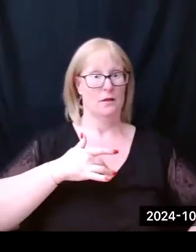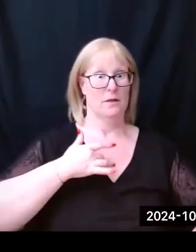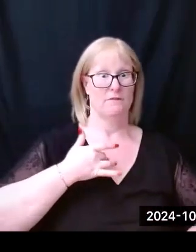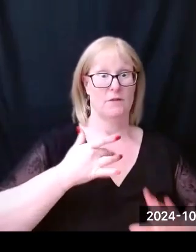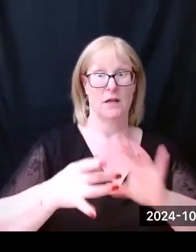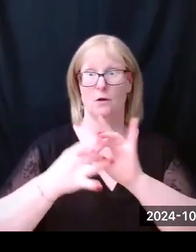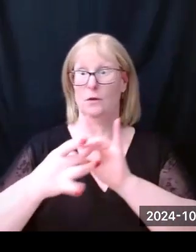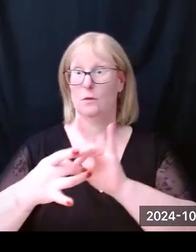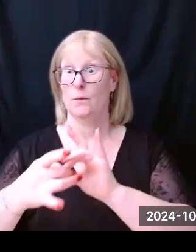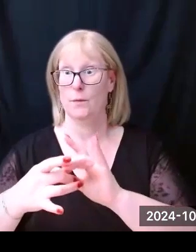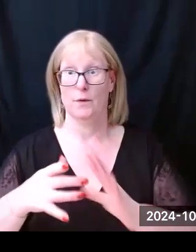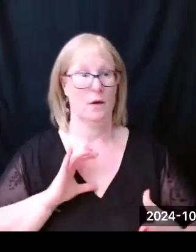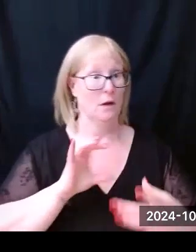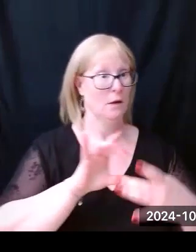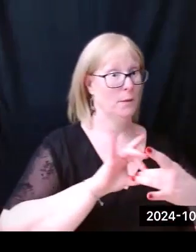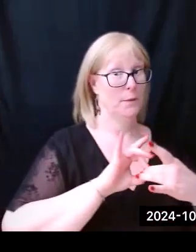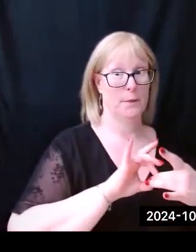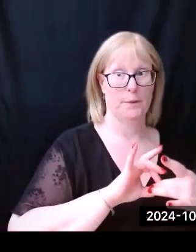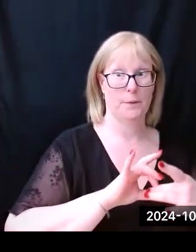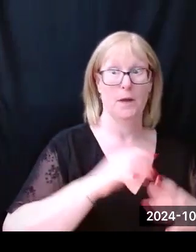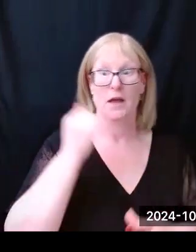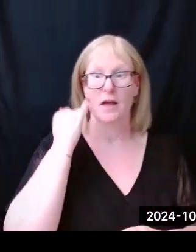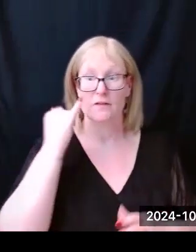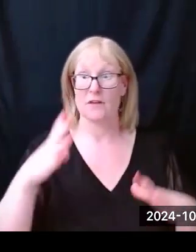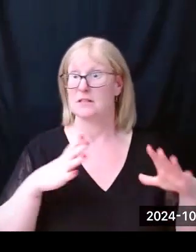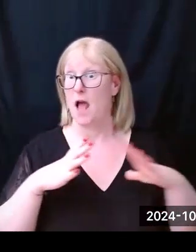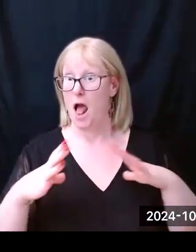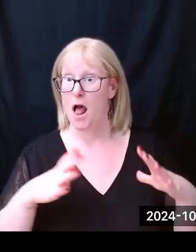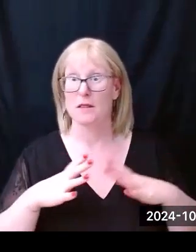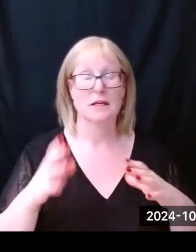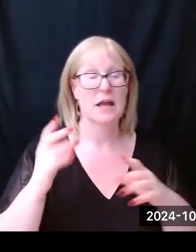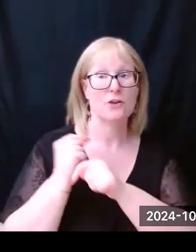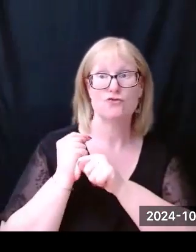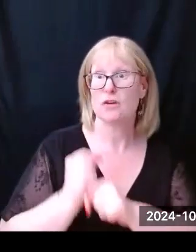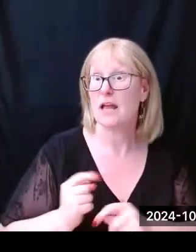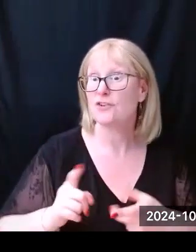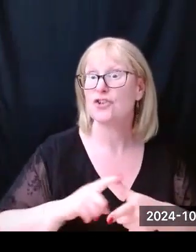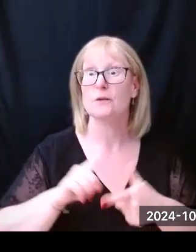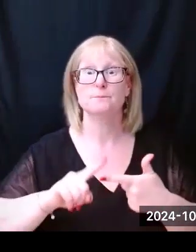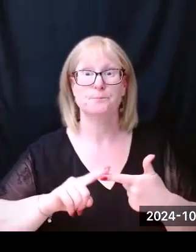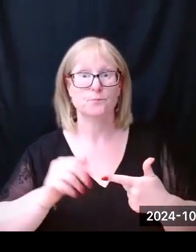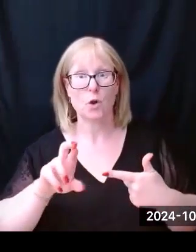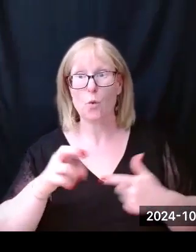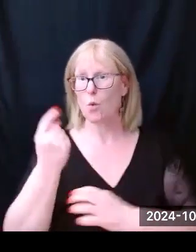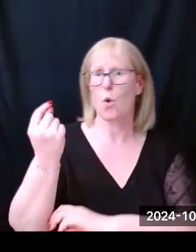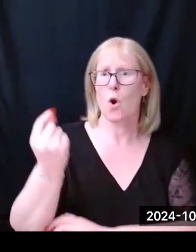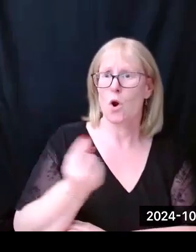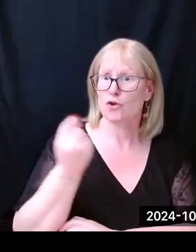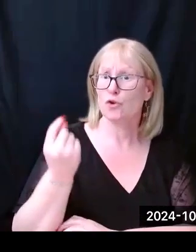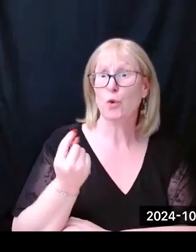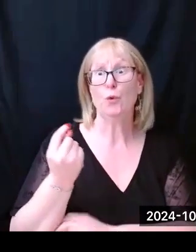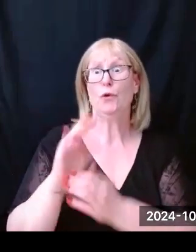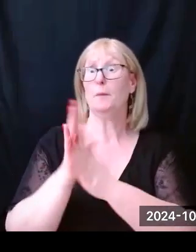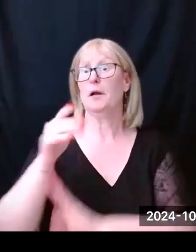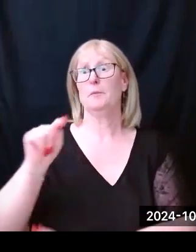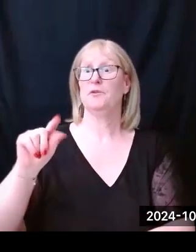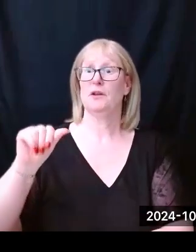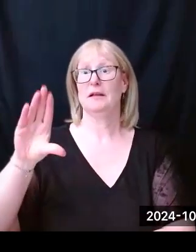Whether it be what you do around the holidays as a tradition or that you turn Tuesday into taco night or Friday into pizza night.